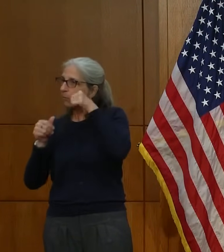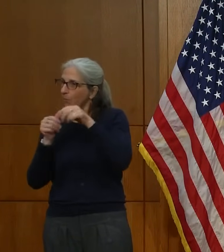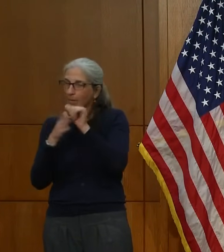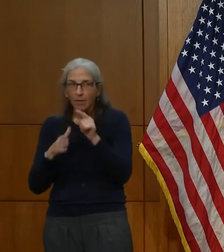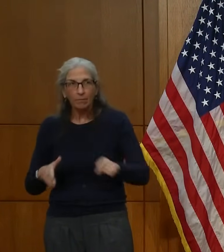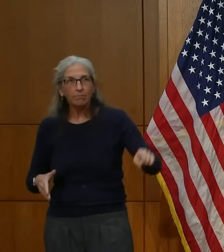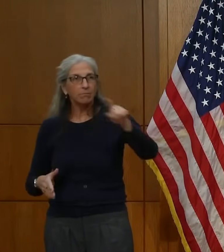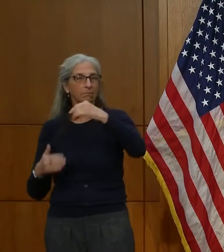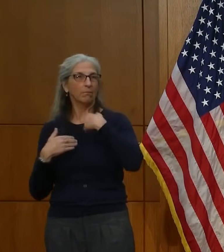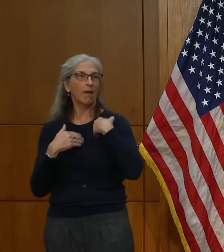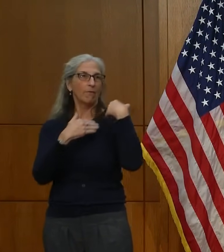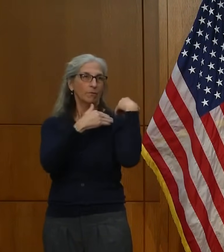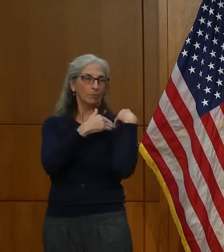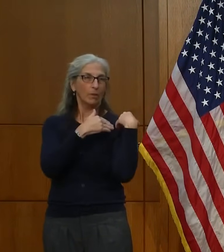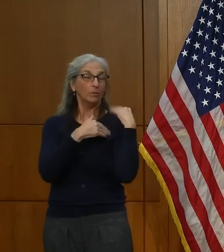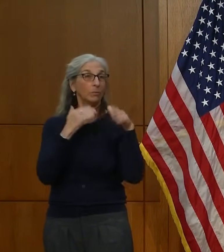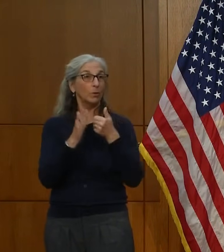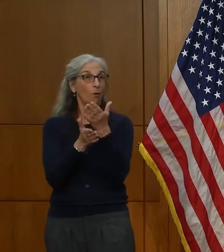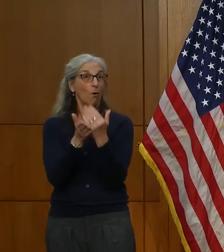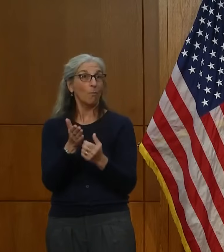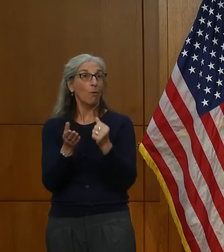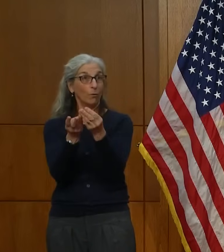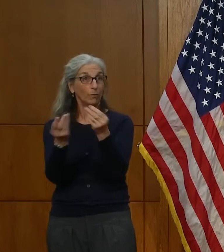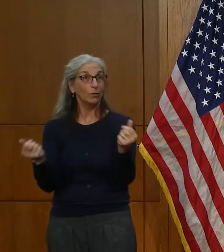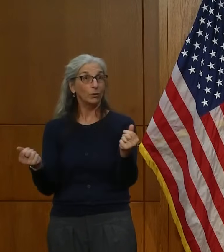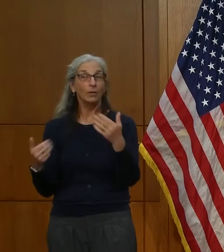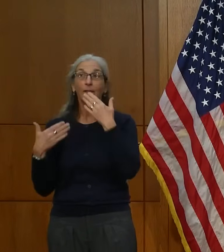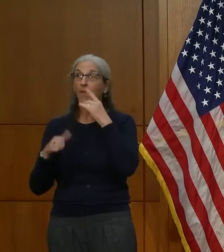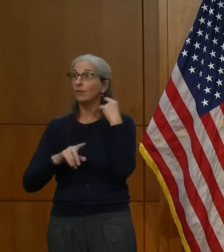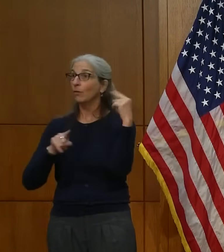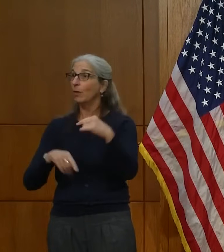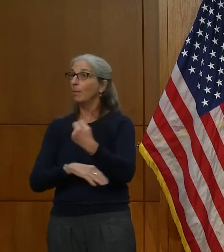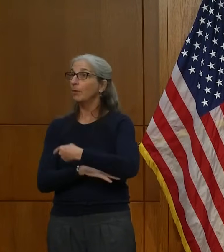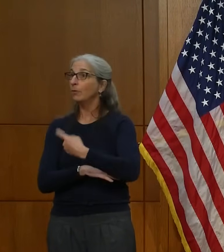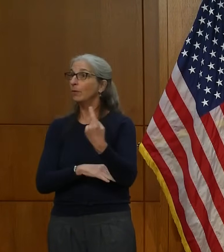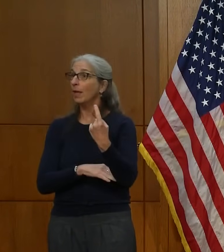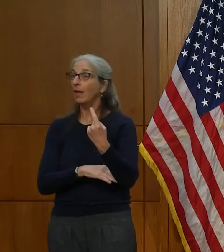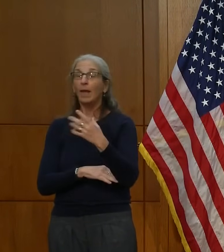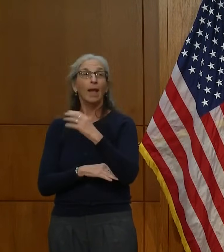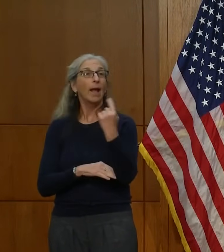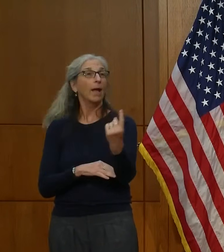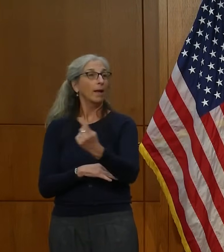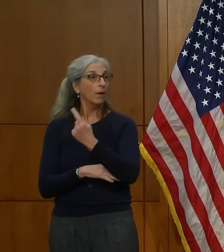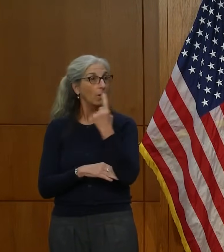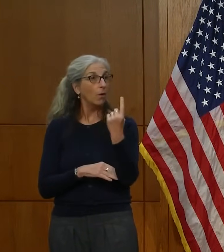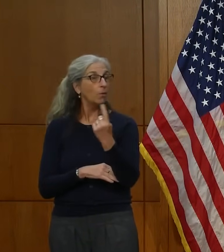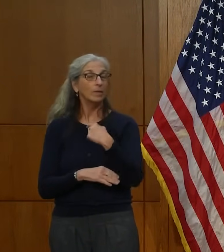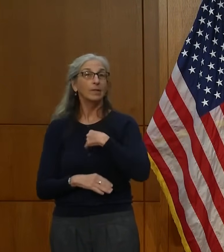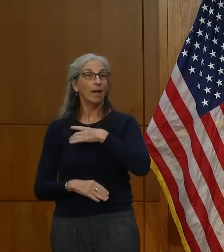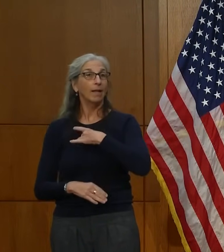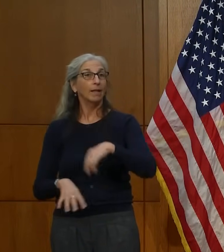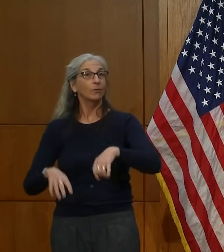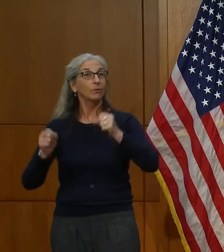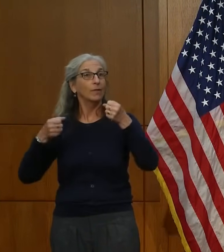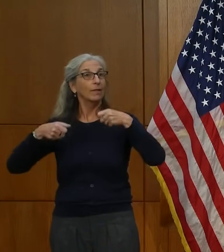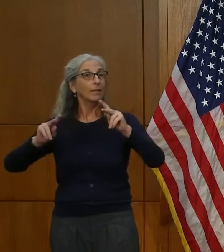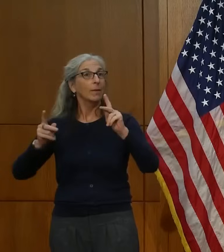GUIDELINES AND THINK OF OTHERS THINK THAT WE ALL HAVE. RESPONSIBILITIES IN THIS WE'RE